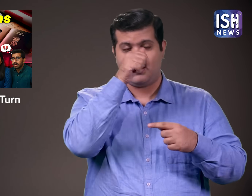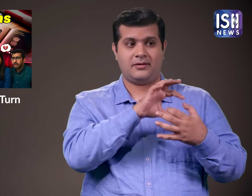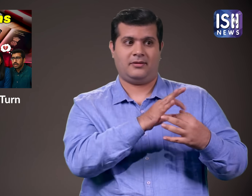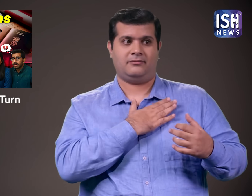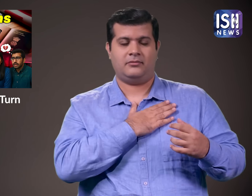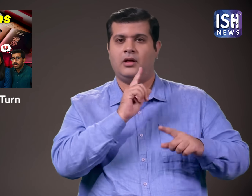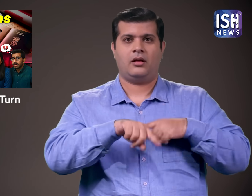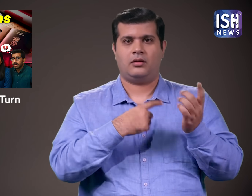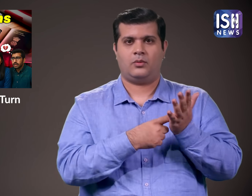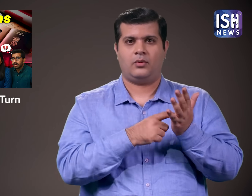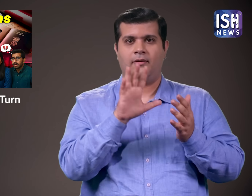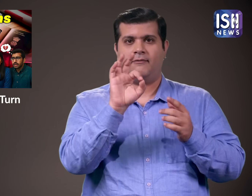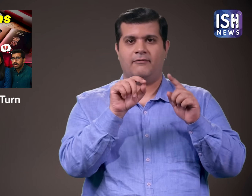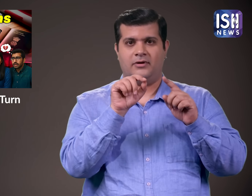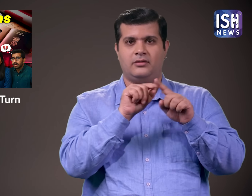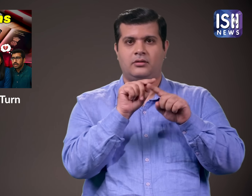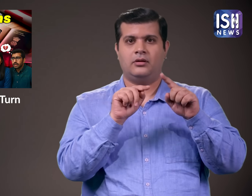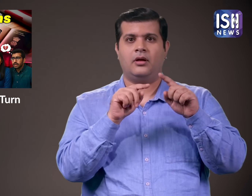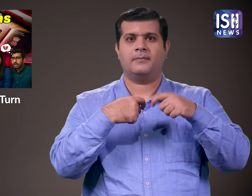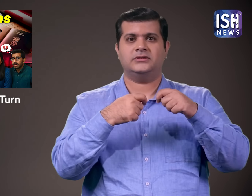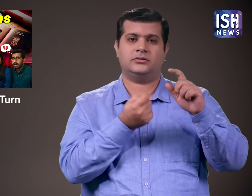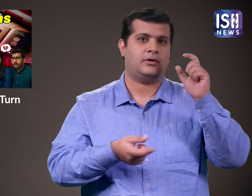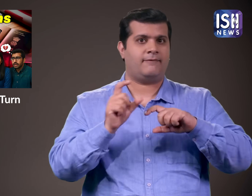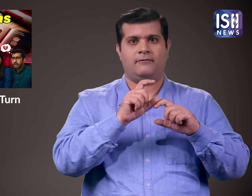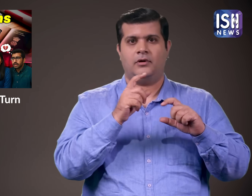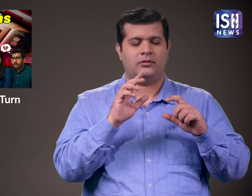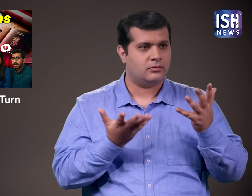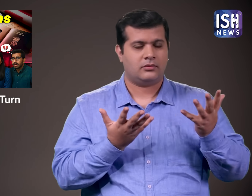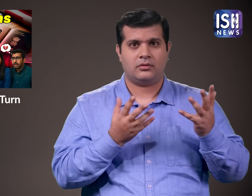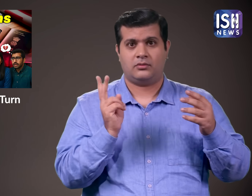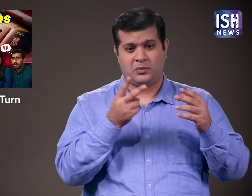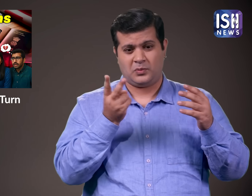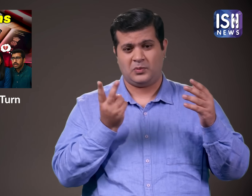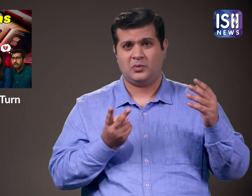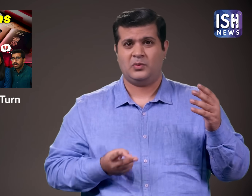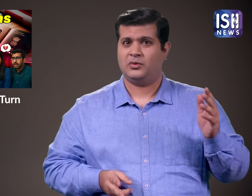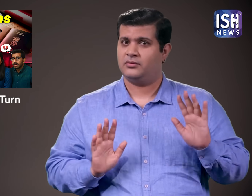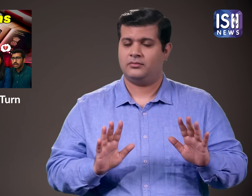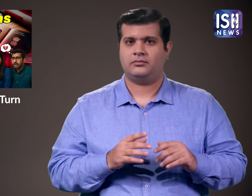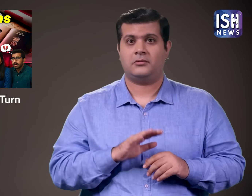like one day calling India a friend, the next imposing a 50% tariff.